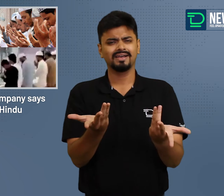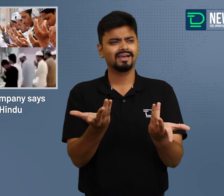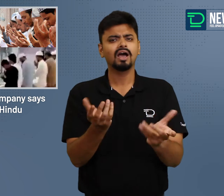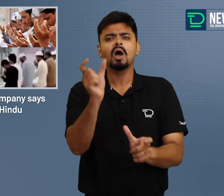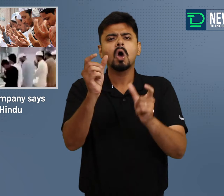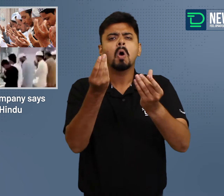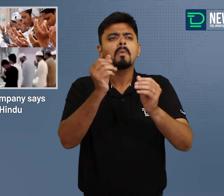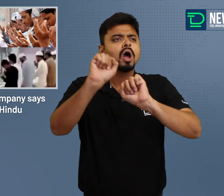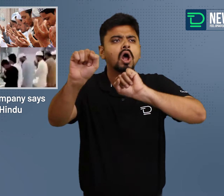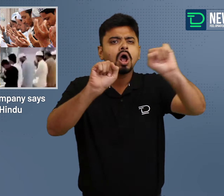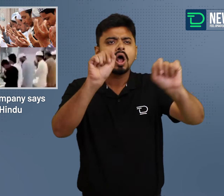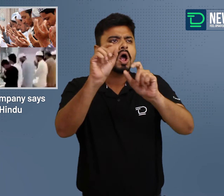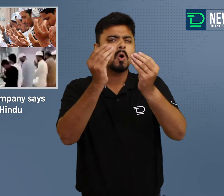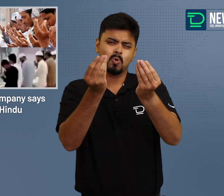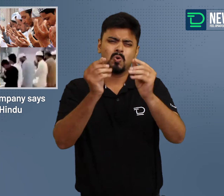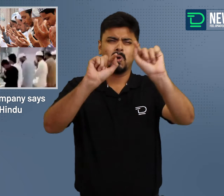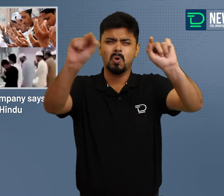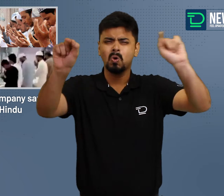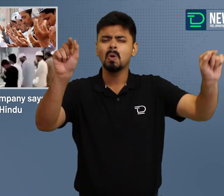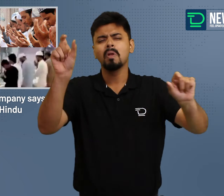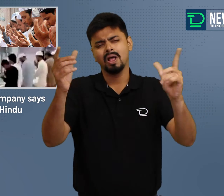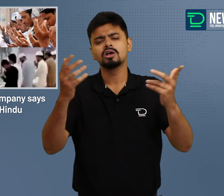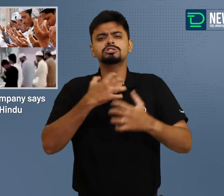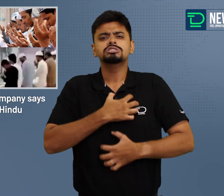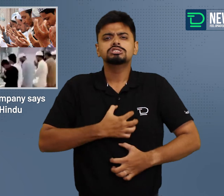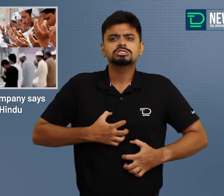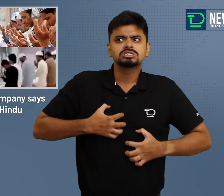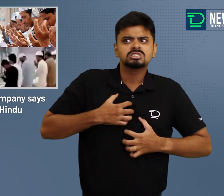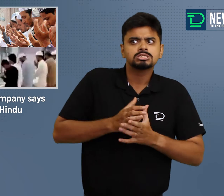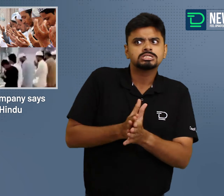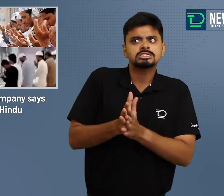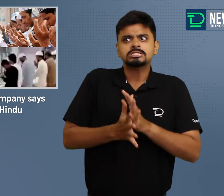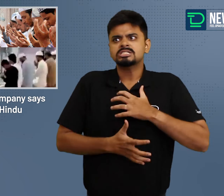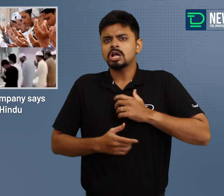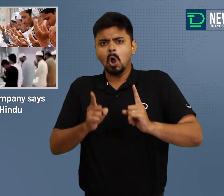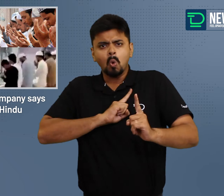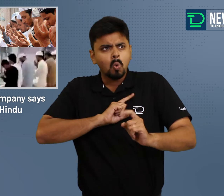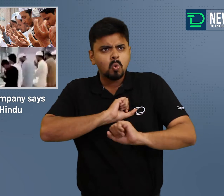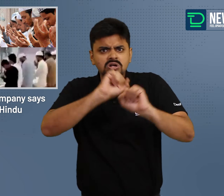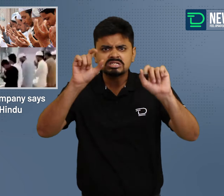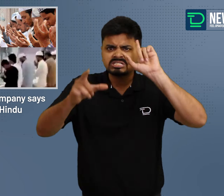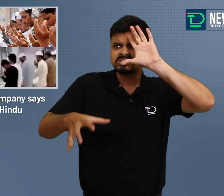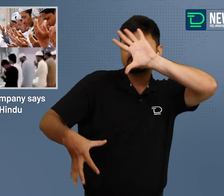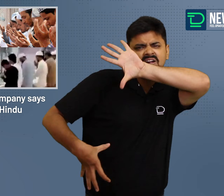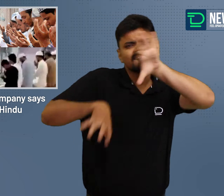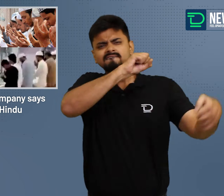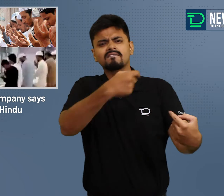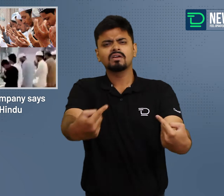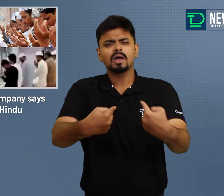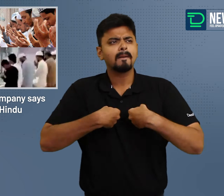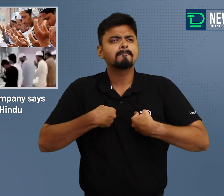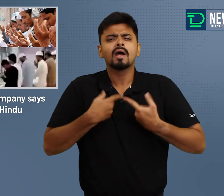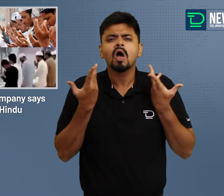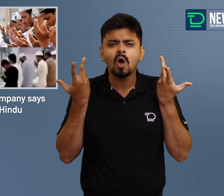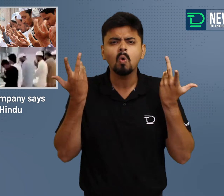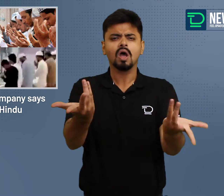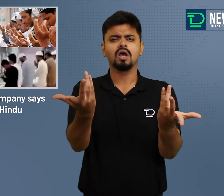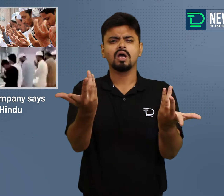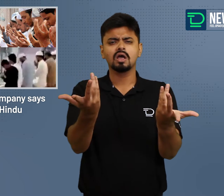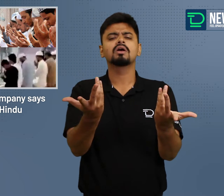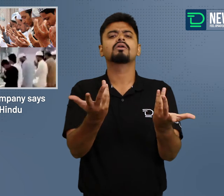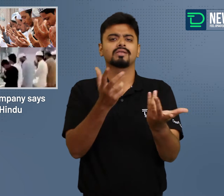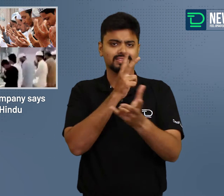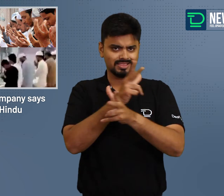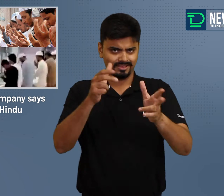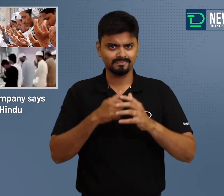Some people for their own selfish interests are trying to target our institution.